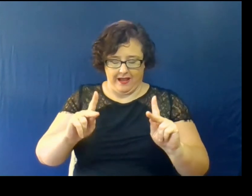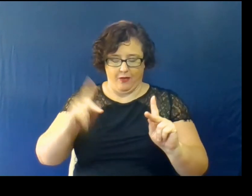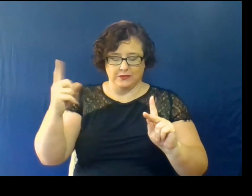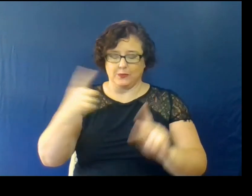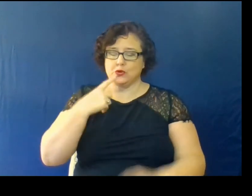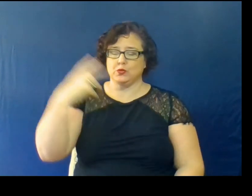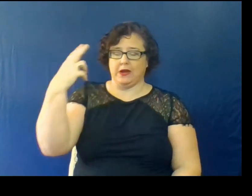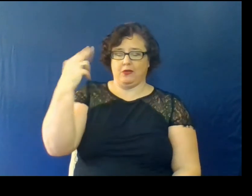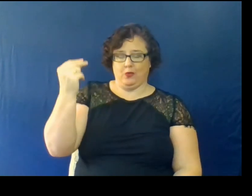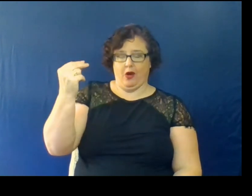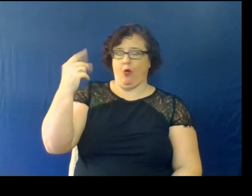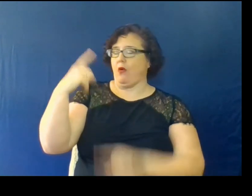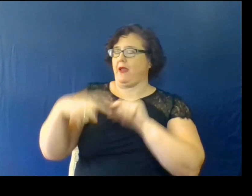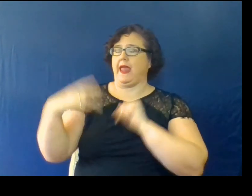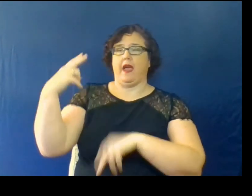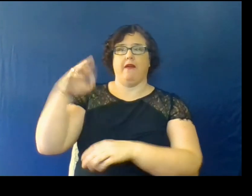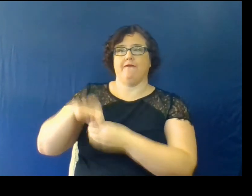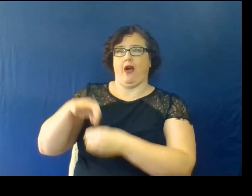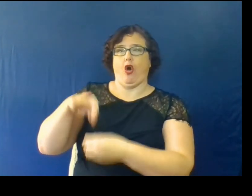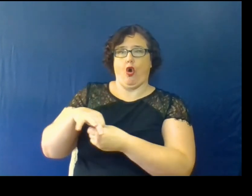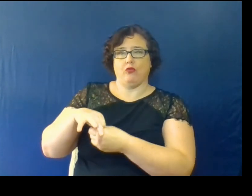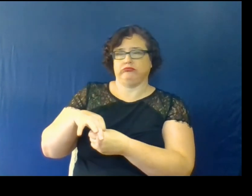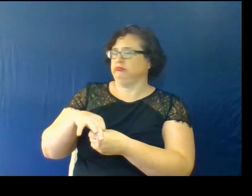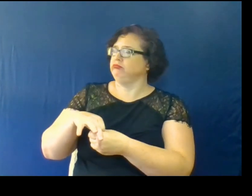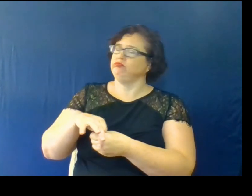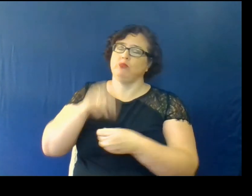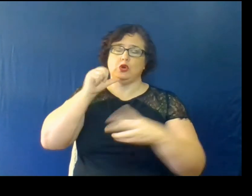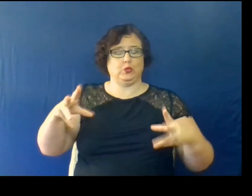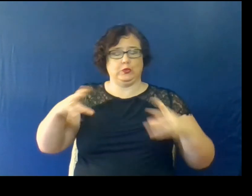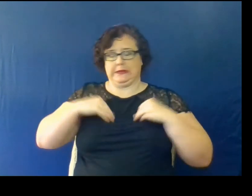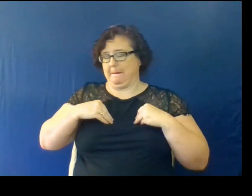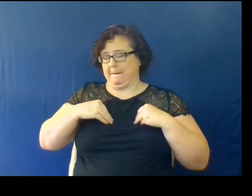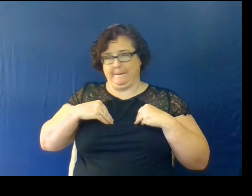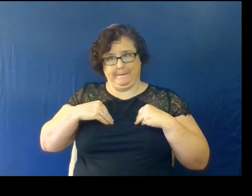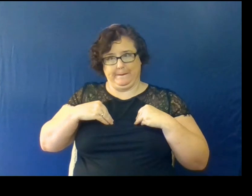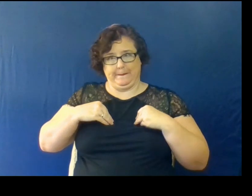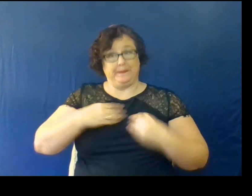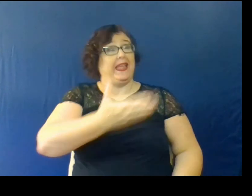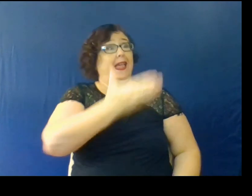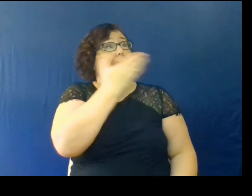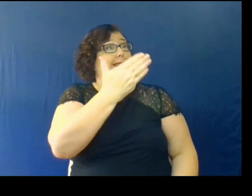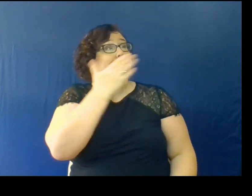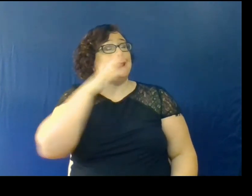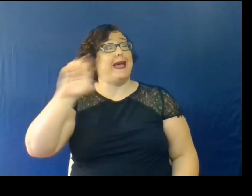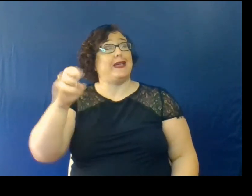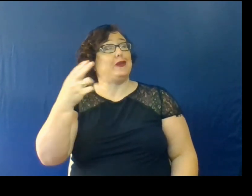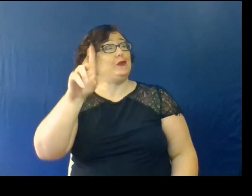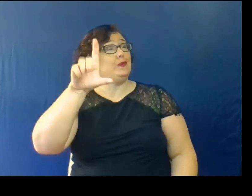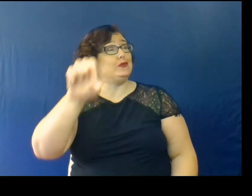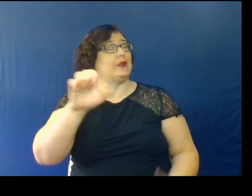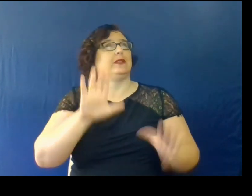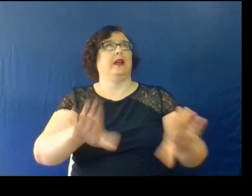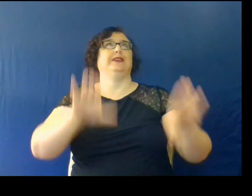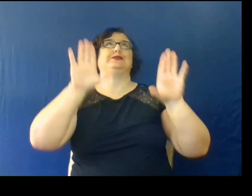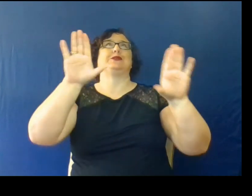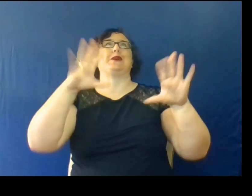your right to vote. Thank you Charlie. That's a great way to wrap up this conversation.